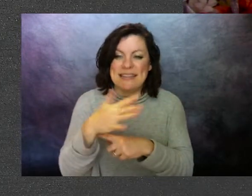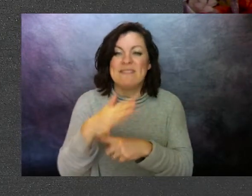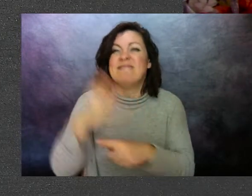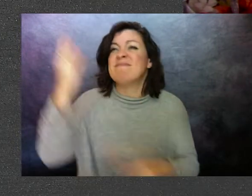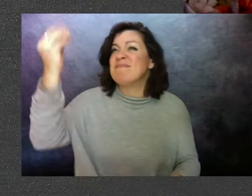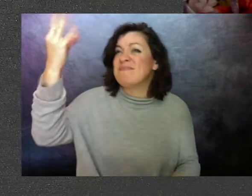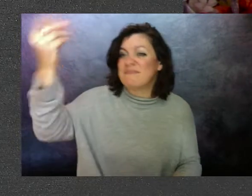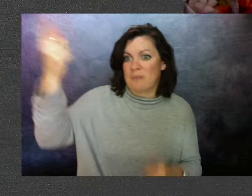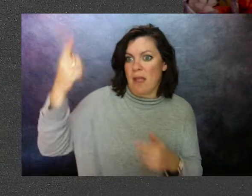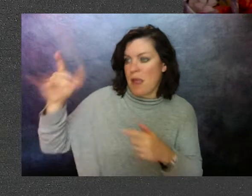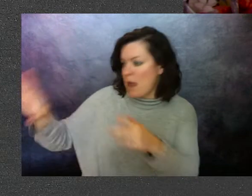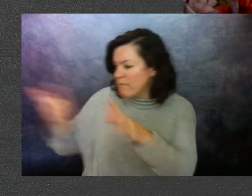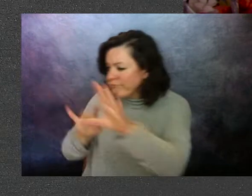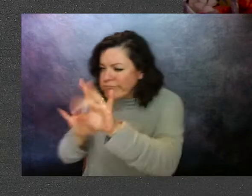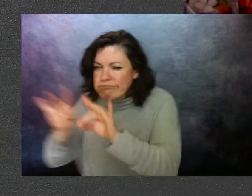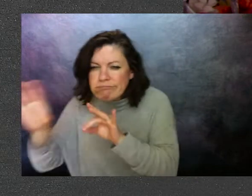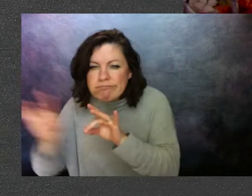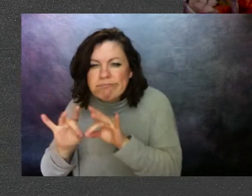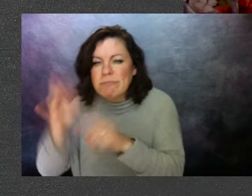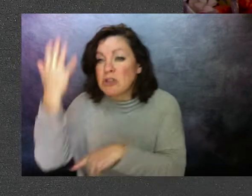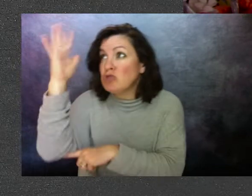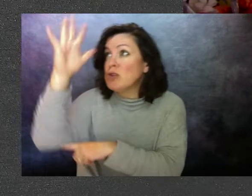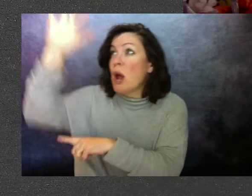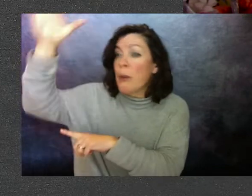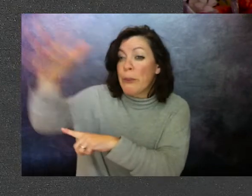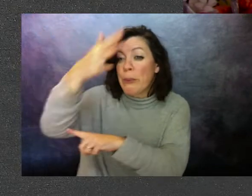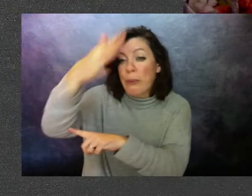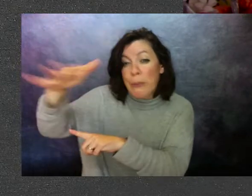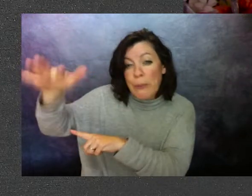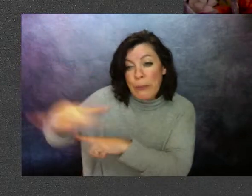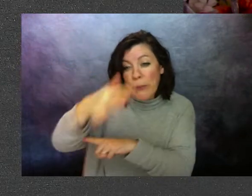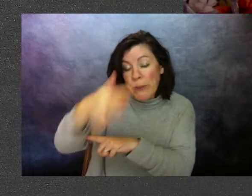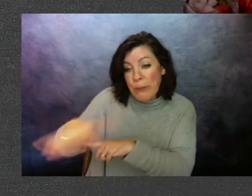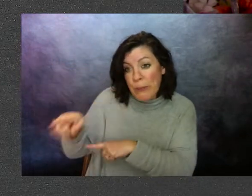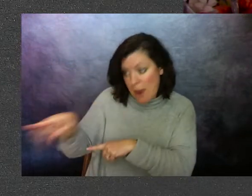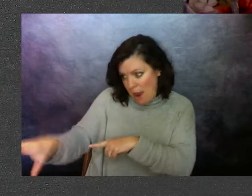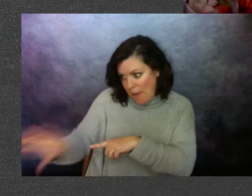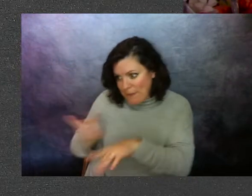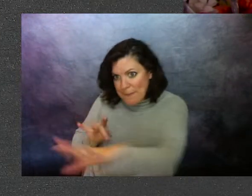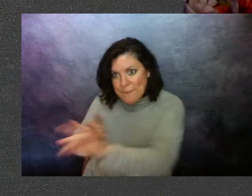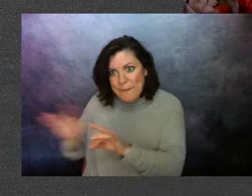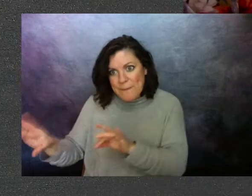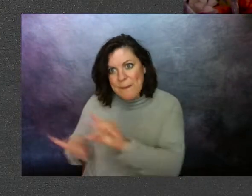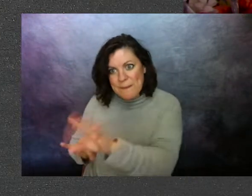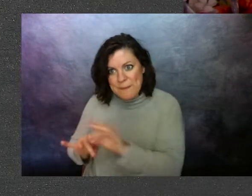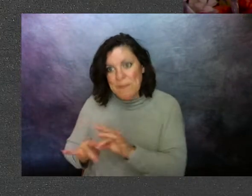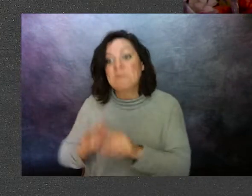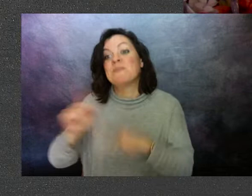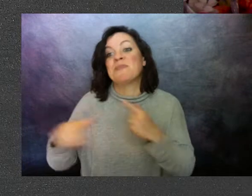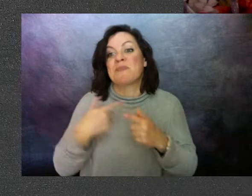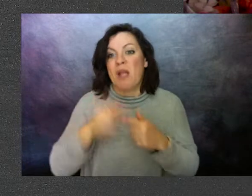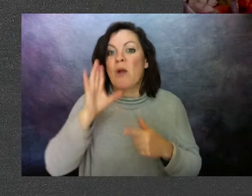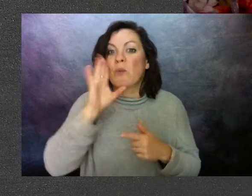so I know that you can find lots of leaves outside. So, we're gonna read a story before we do our craft today